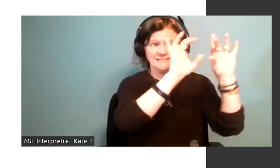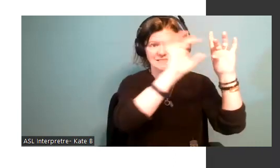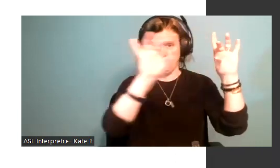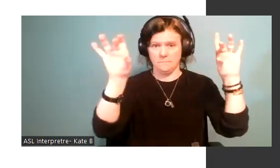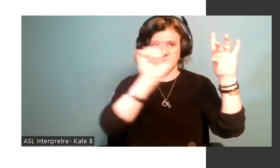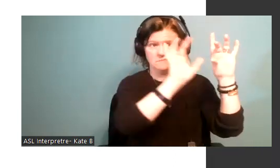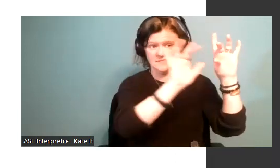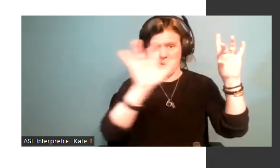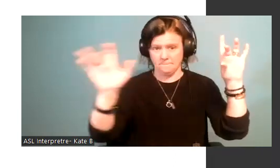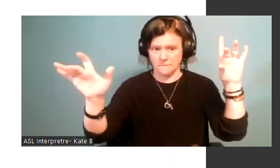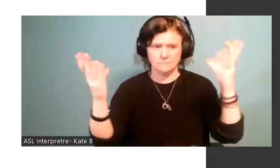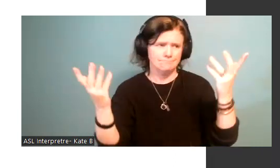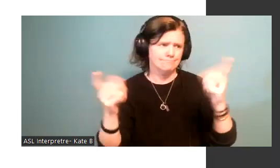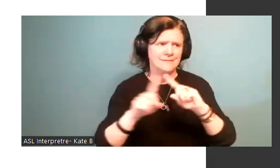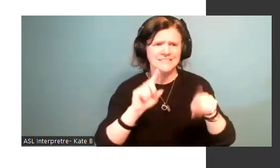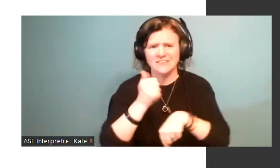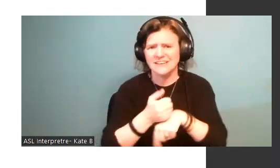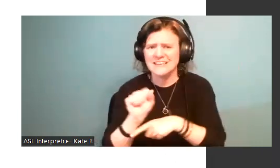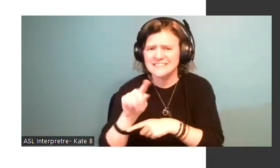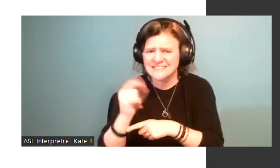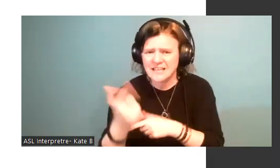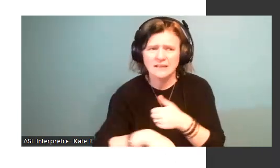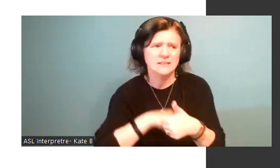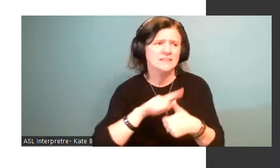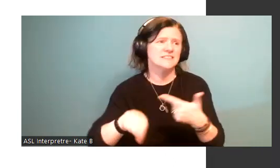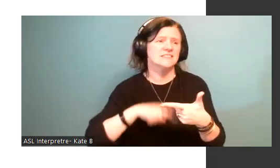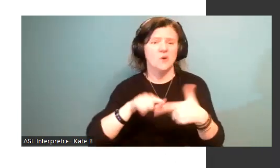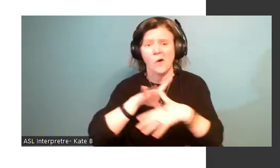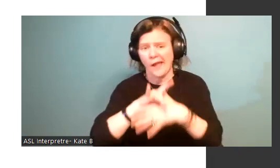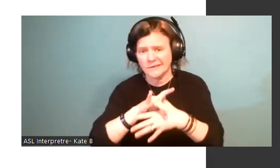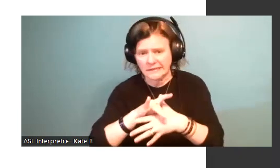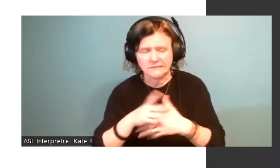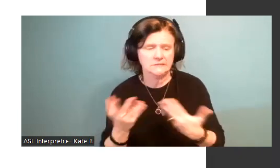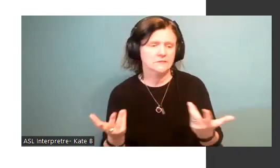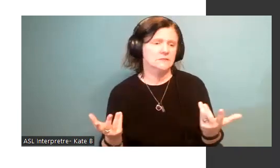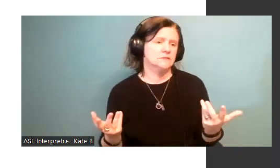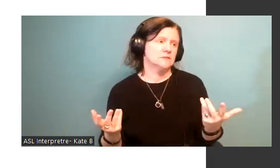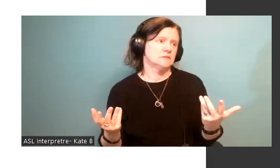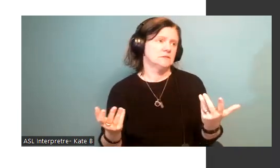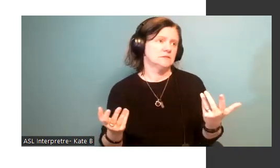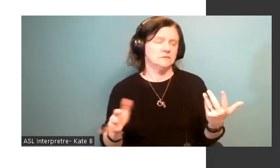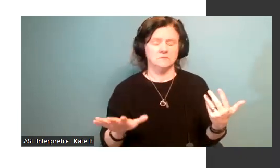section is expanded. Tab list and tab, these can be used to make tab